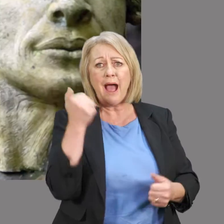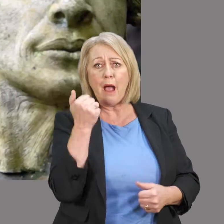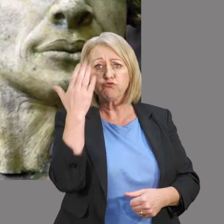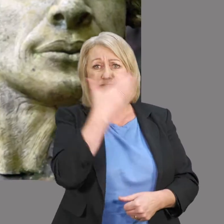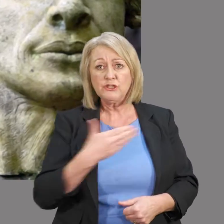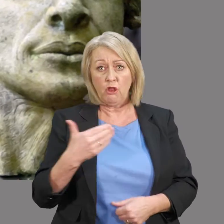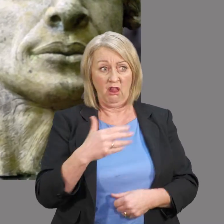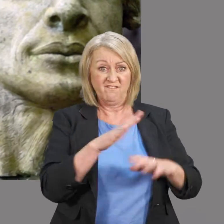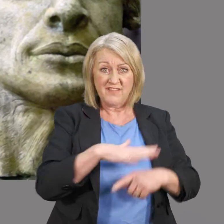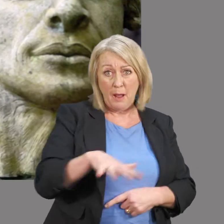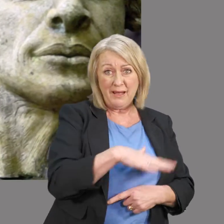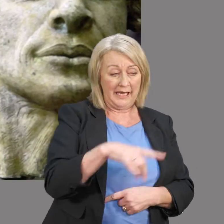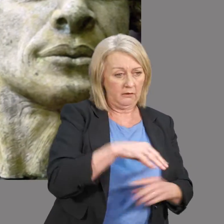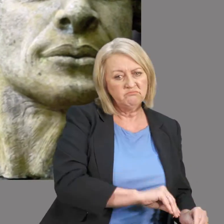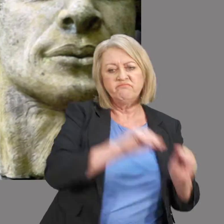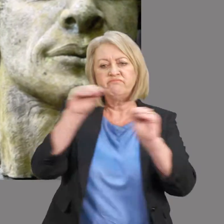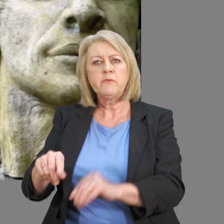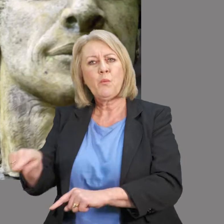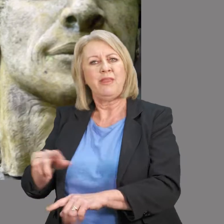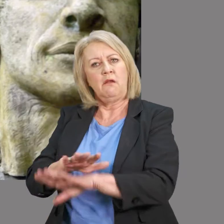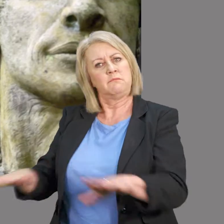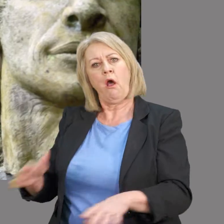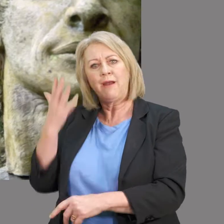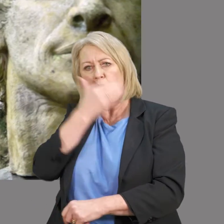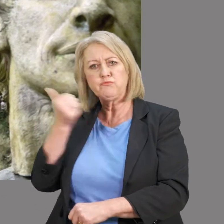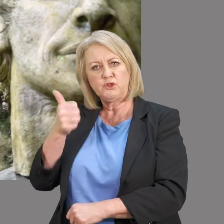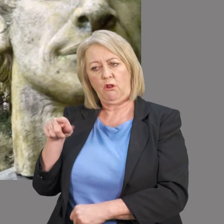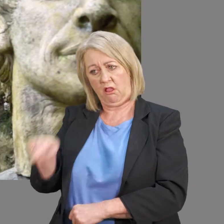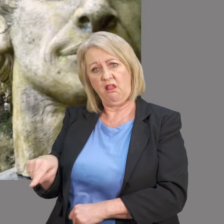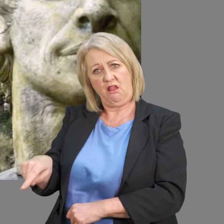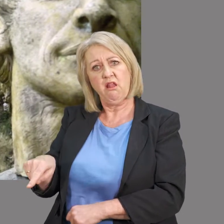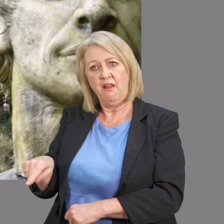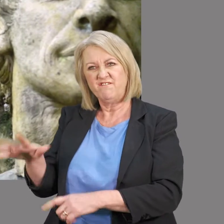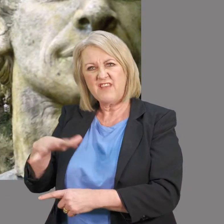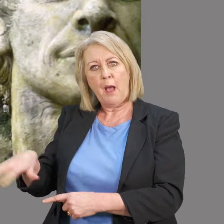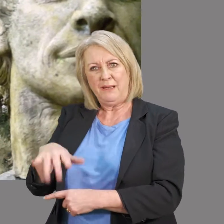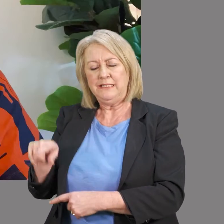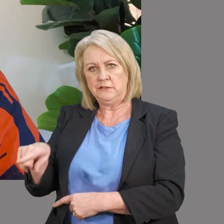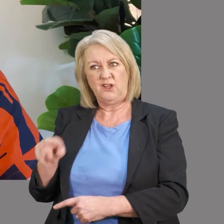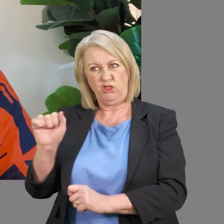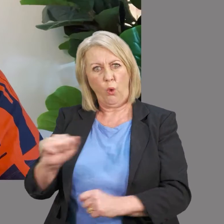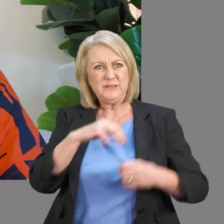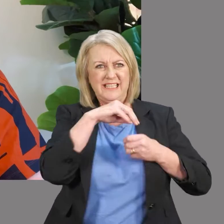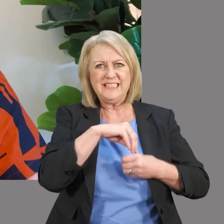placing them in non-Indigenous families. This led to intersectional experiences of compounding